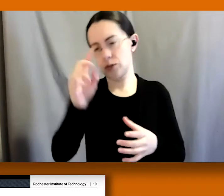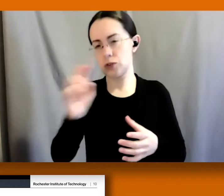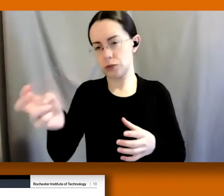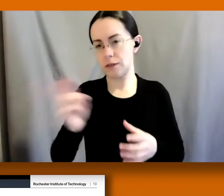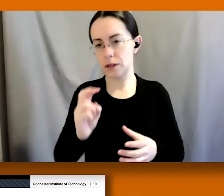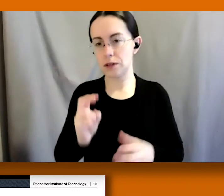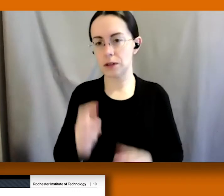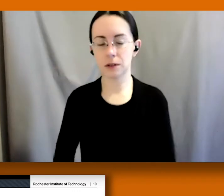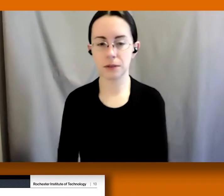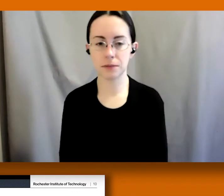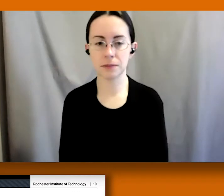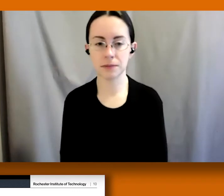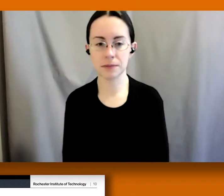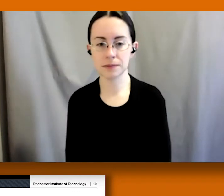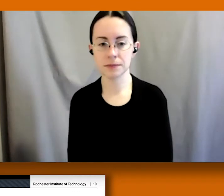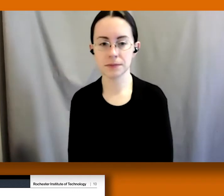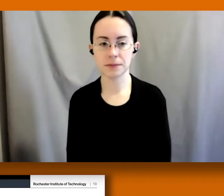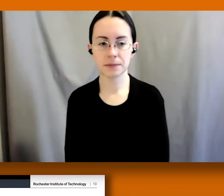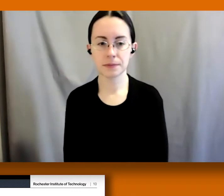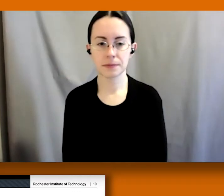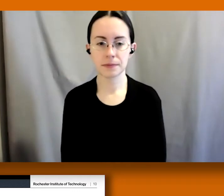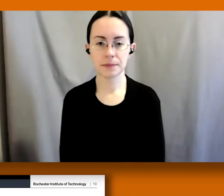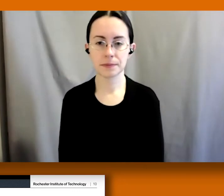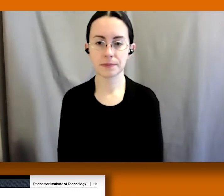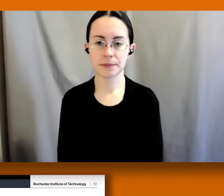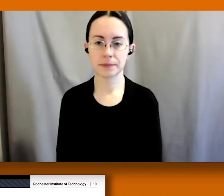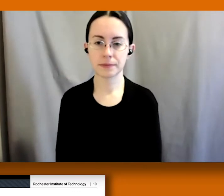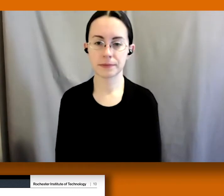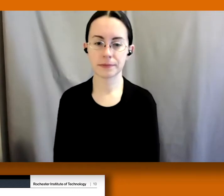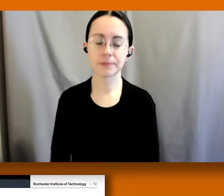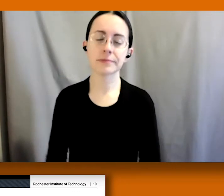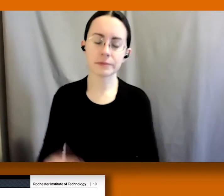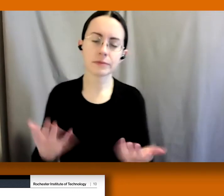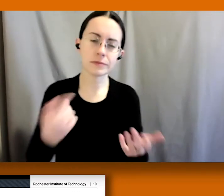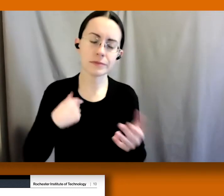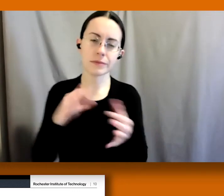um, which, as I mentioned, are airfare,